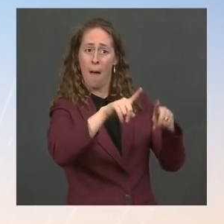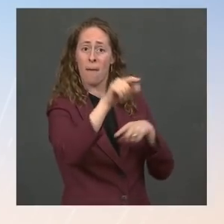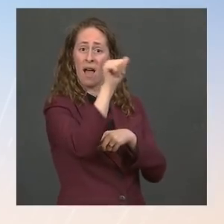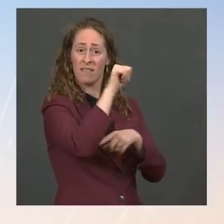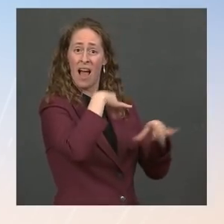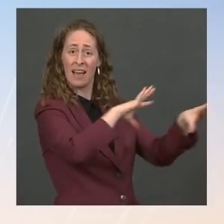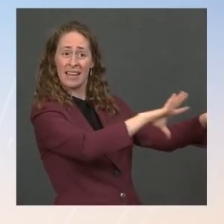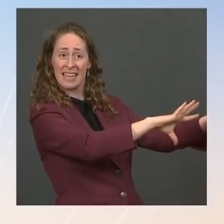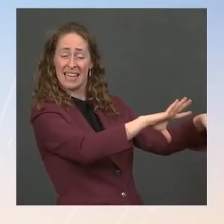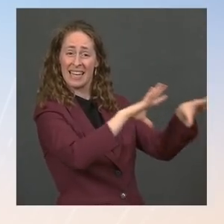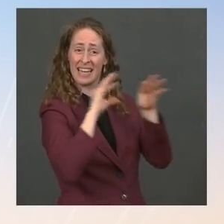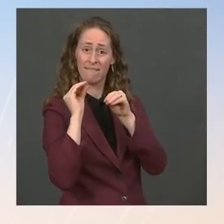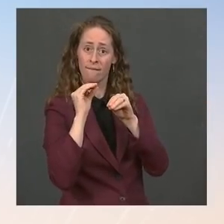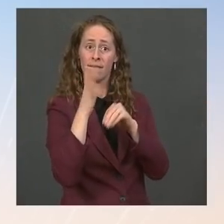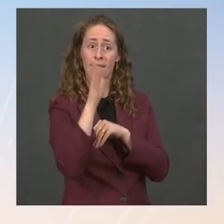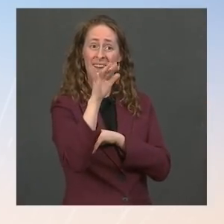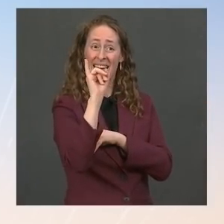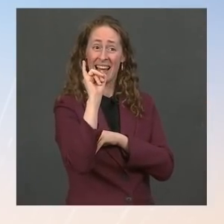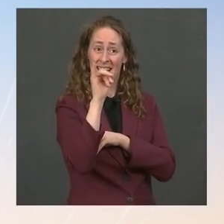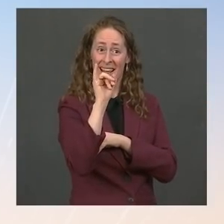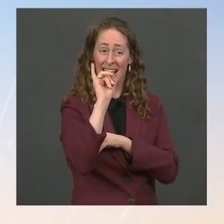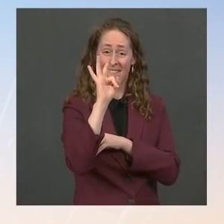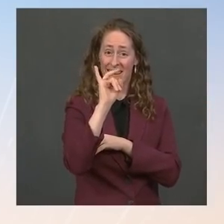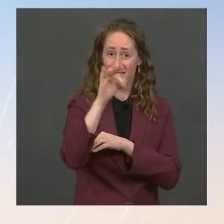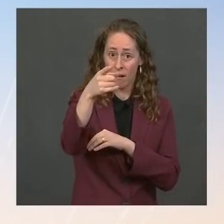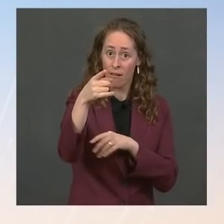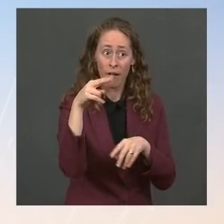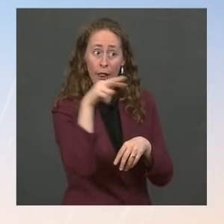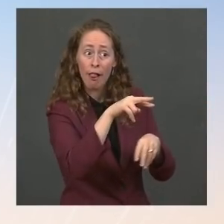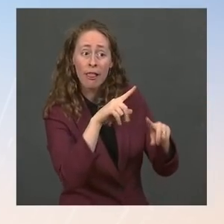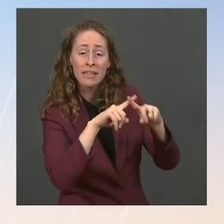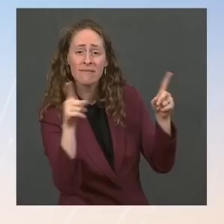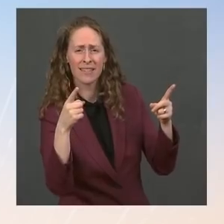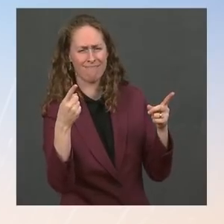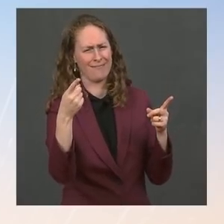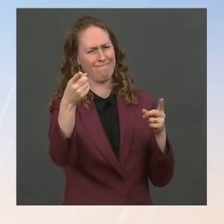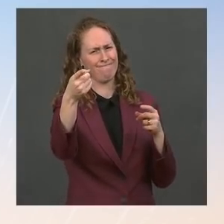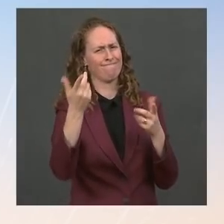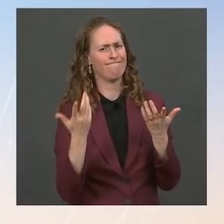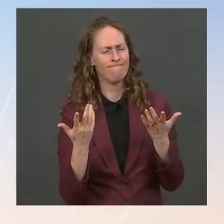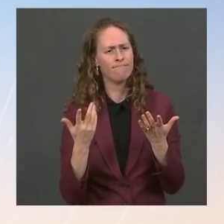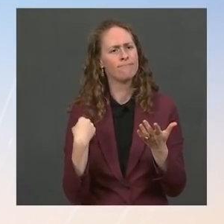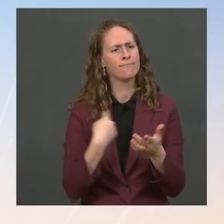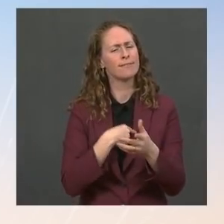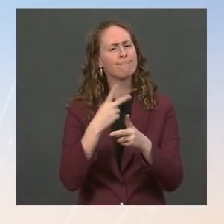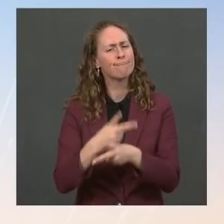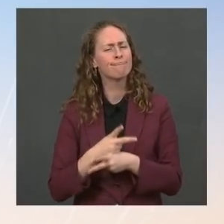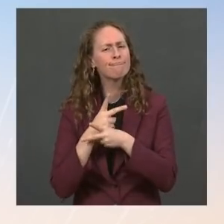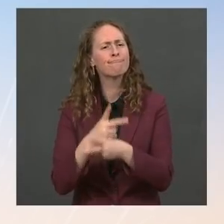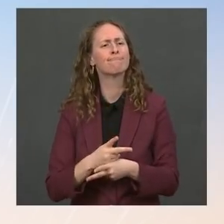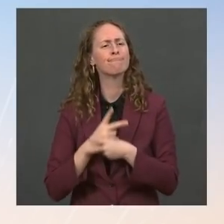He will talk about his objective of turning our focus and our resources to the priorities and regions of the world that are the most consequential.